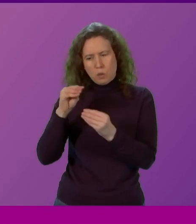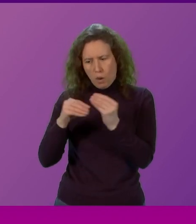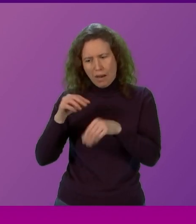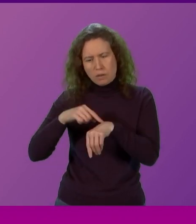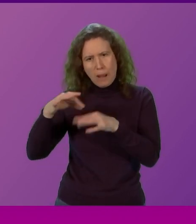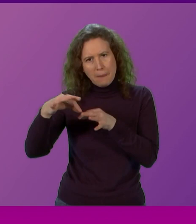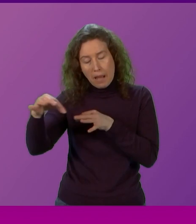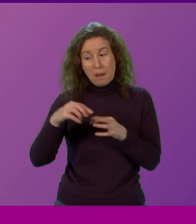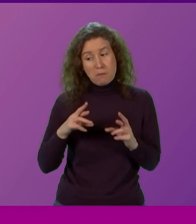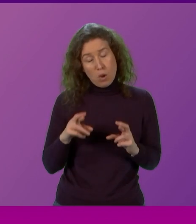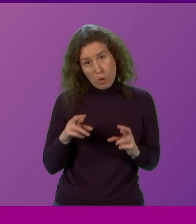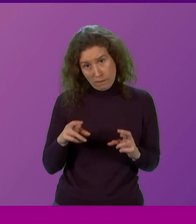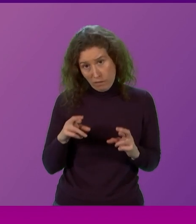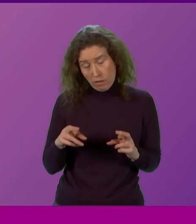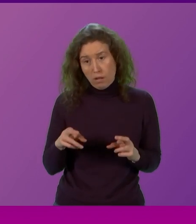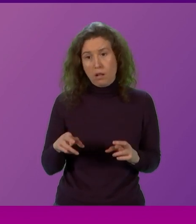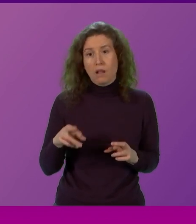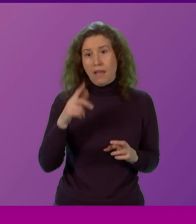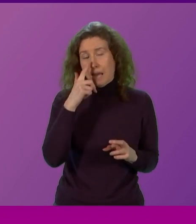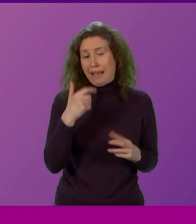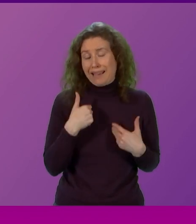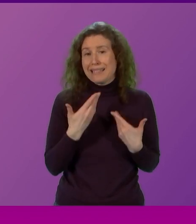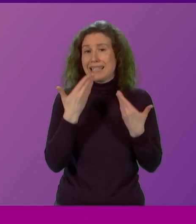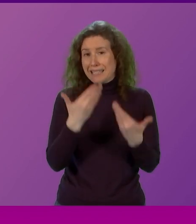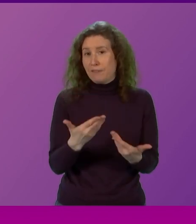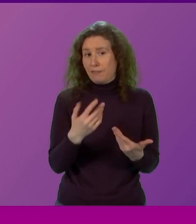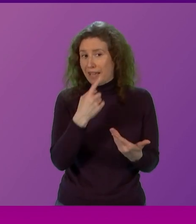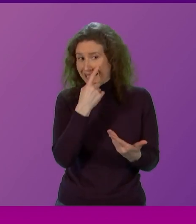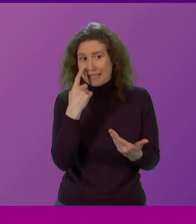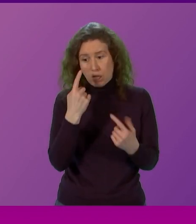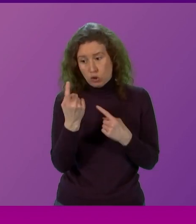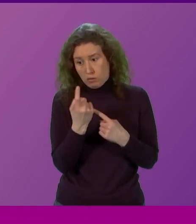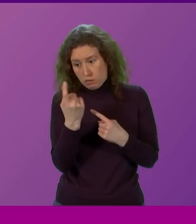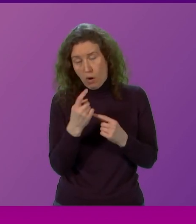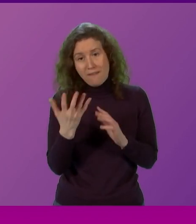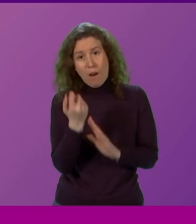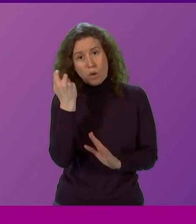hopeful that I will be able to give an indication of the outcome of that work while I am still